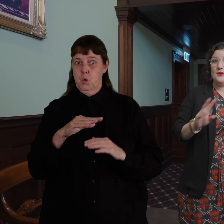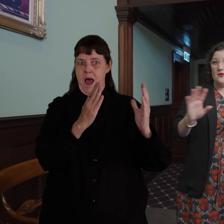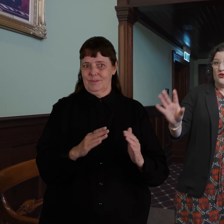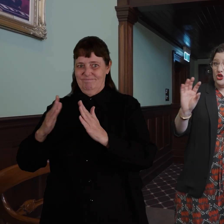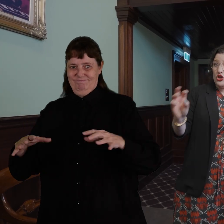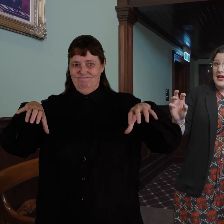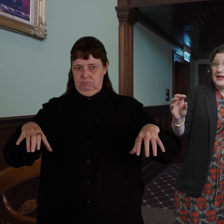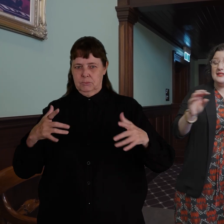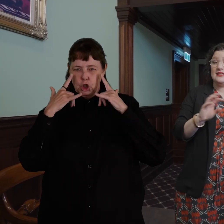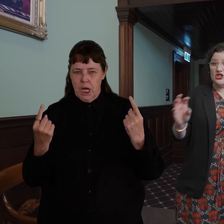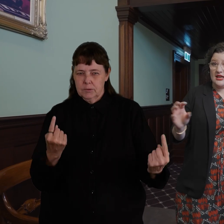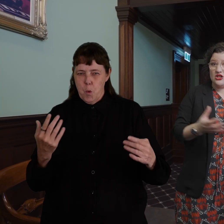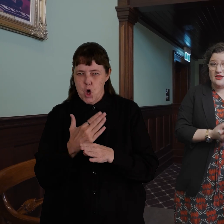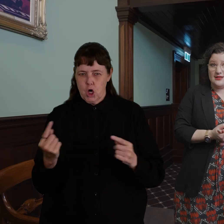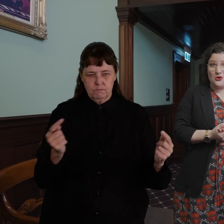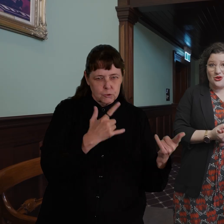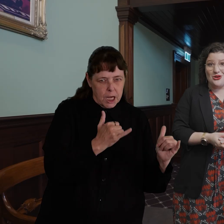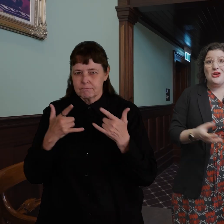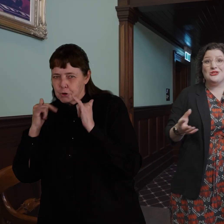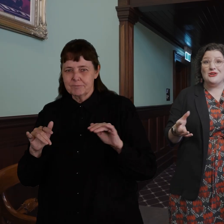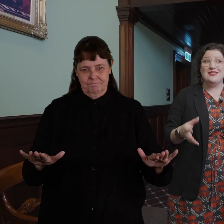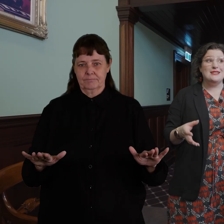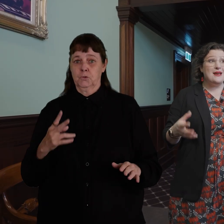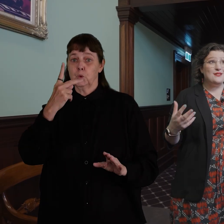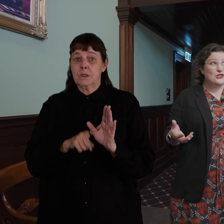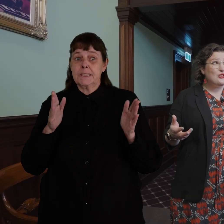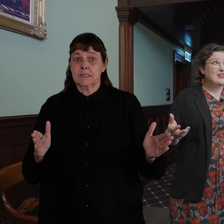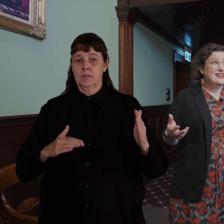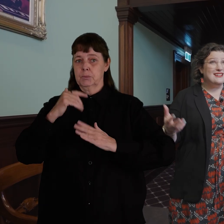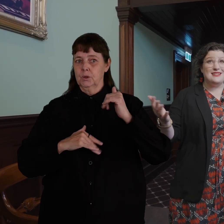where we've got two houses that check each other's work. In the space of two years,